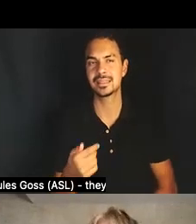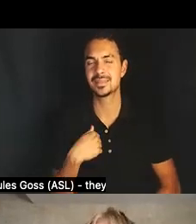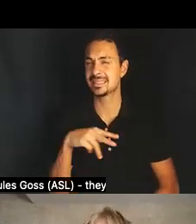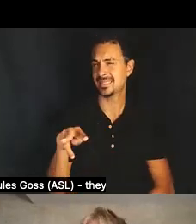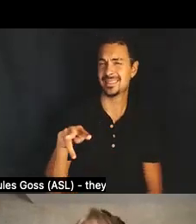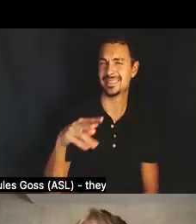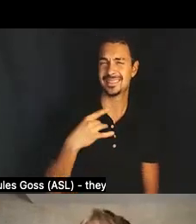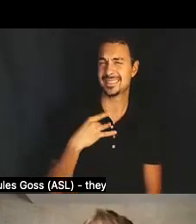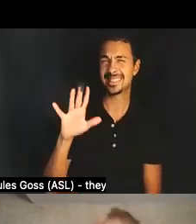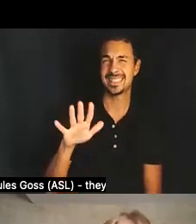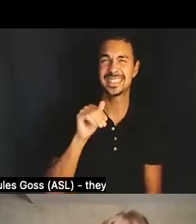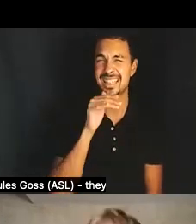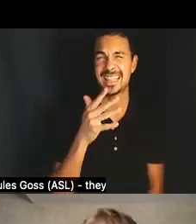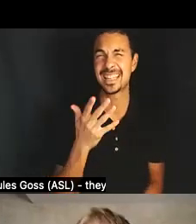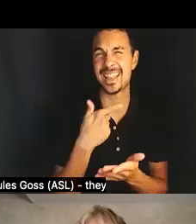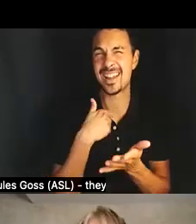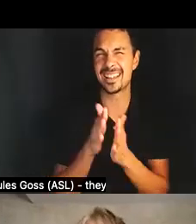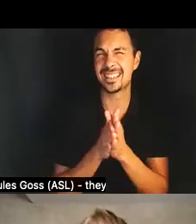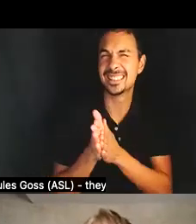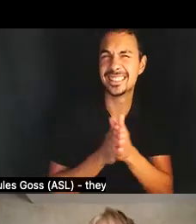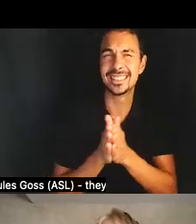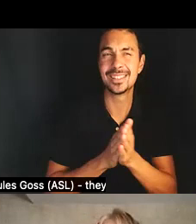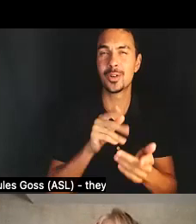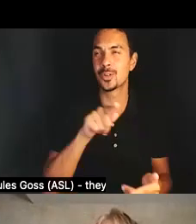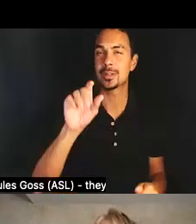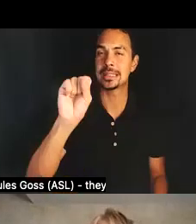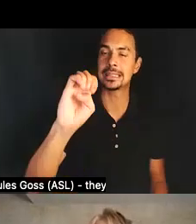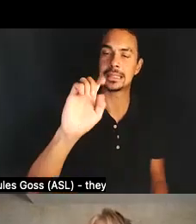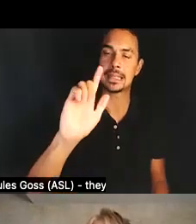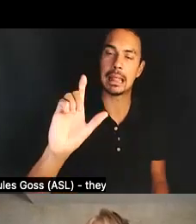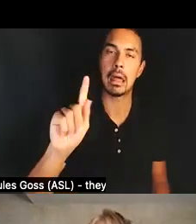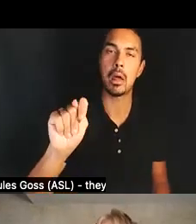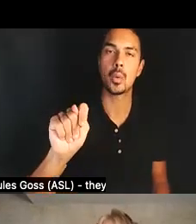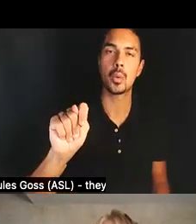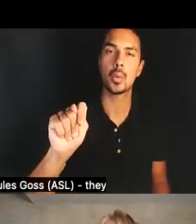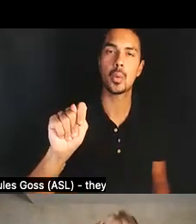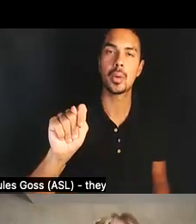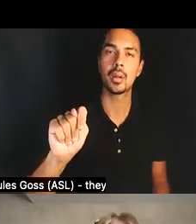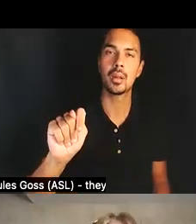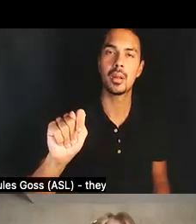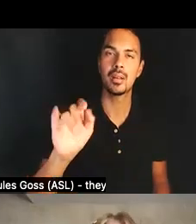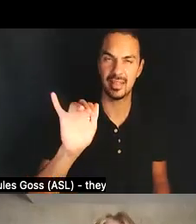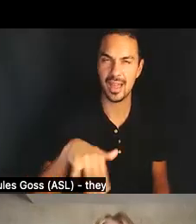unsavory or something that people who sell out do, right?